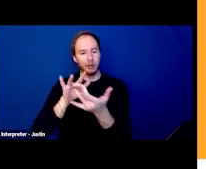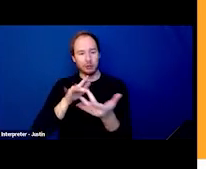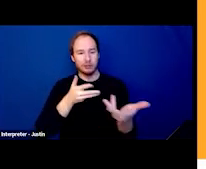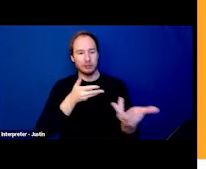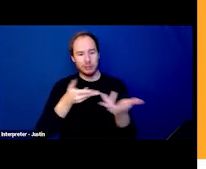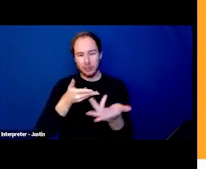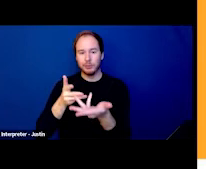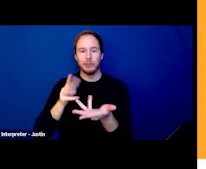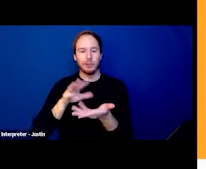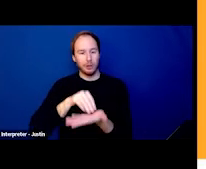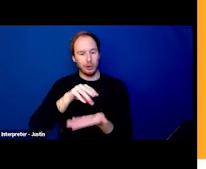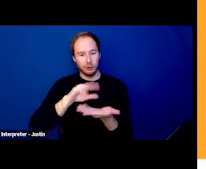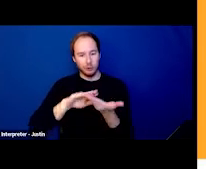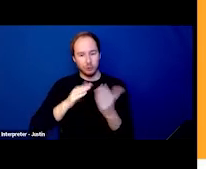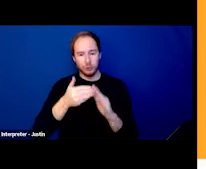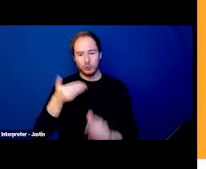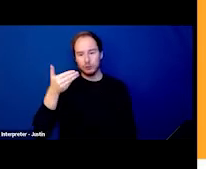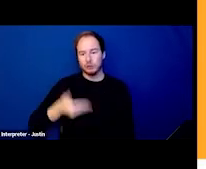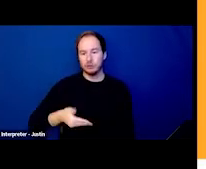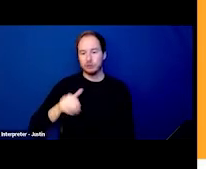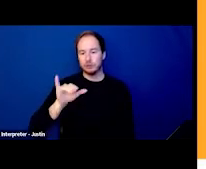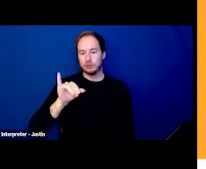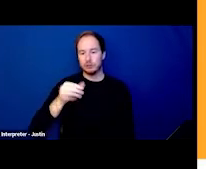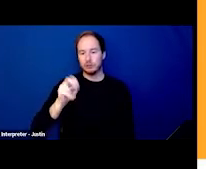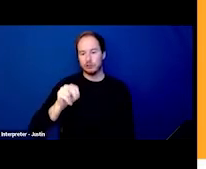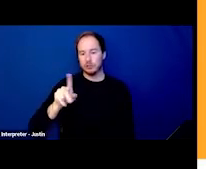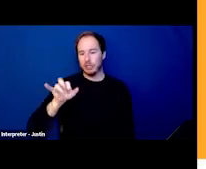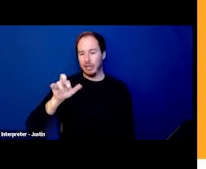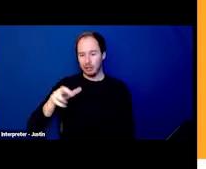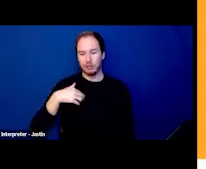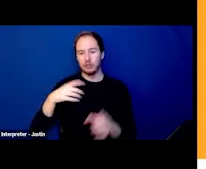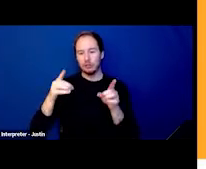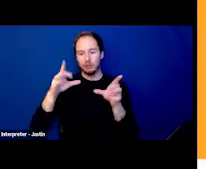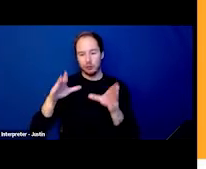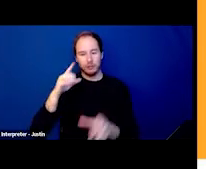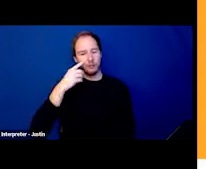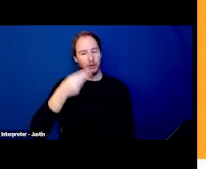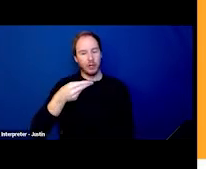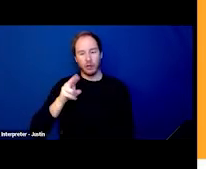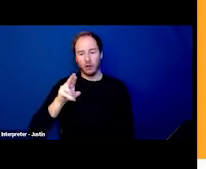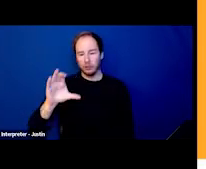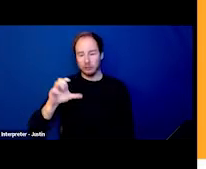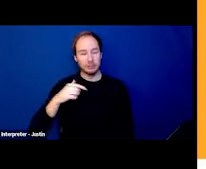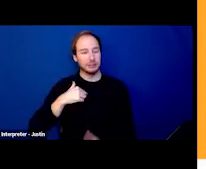I am the director of the Homeless and Housing Resource Center. And we are so excited to be working with our partners